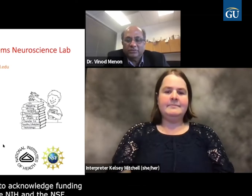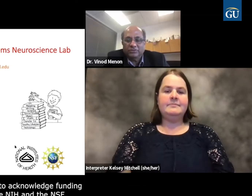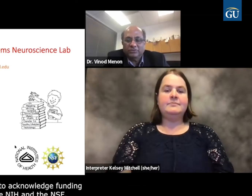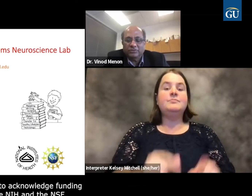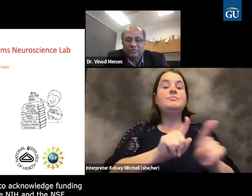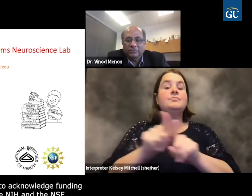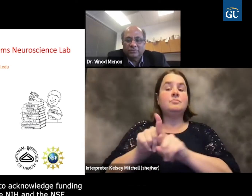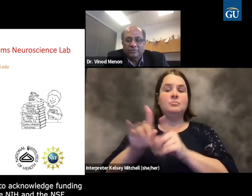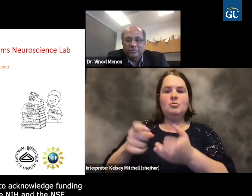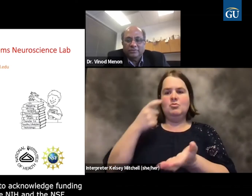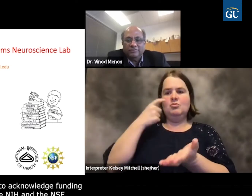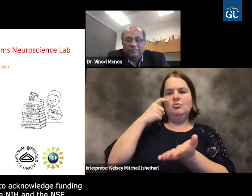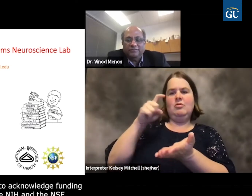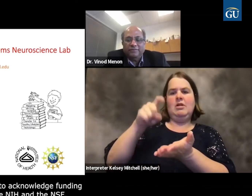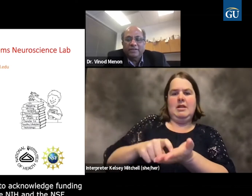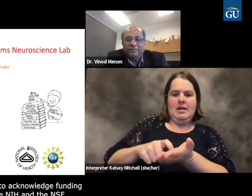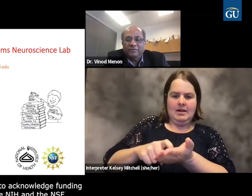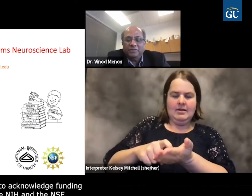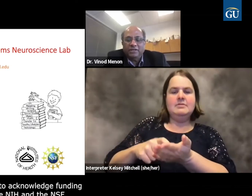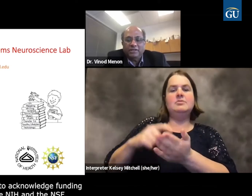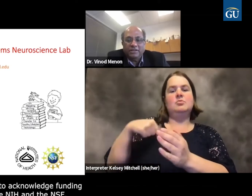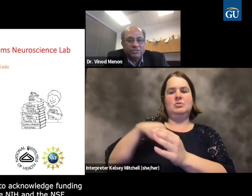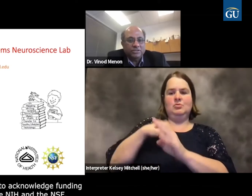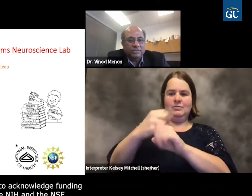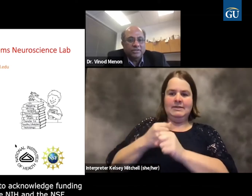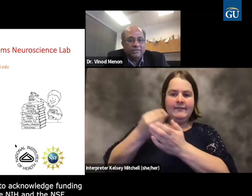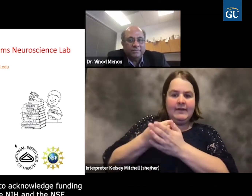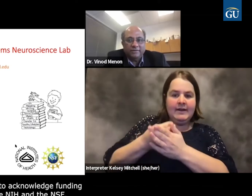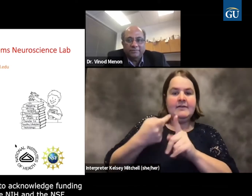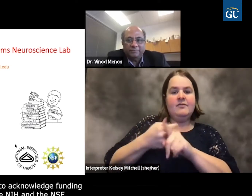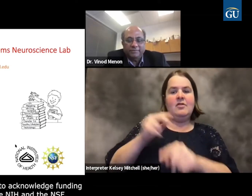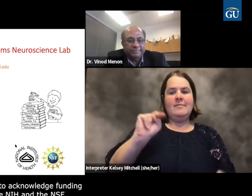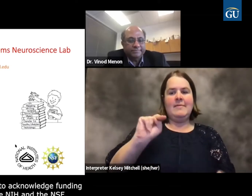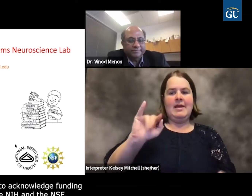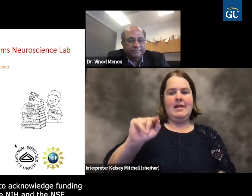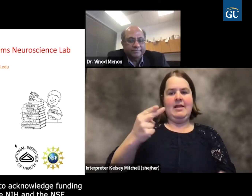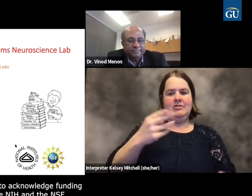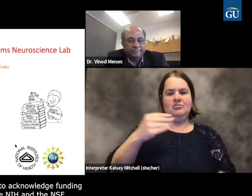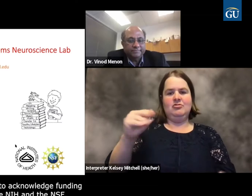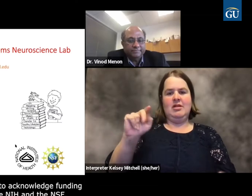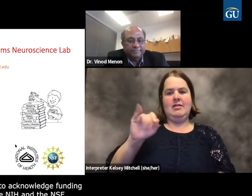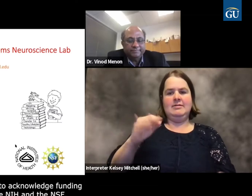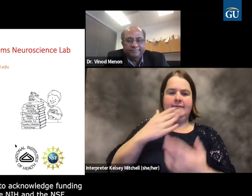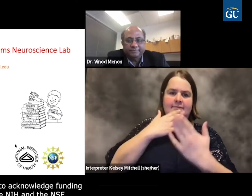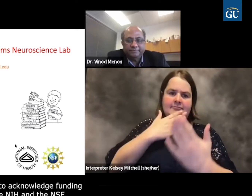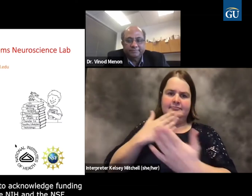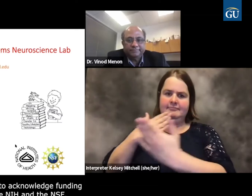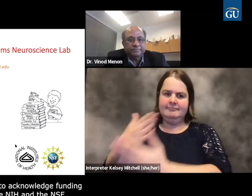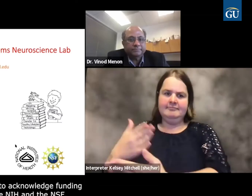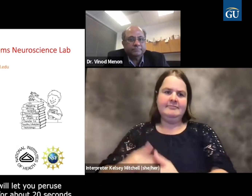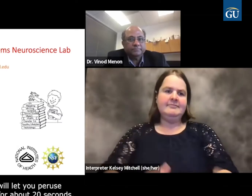also want to acknowledge funding from the nih and the nsf